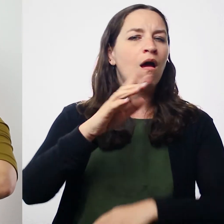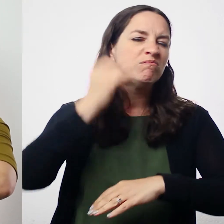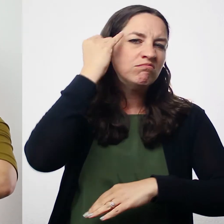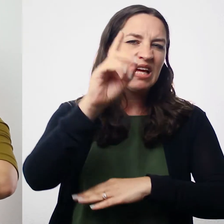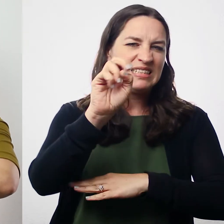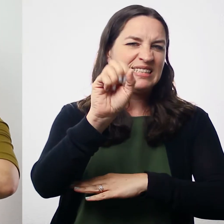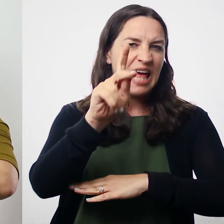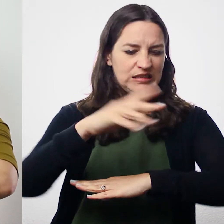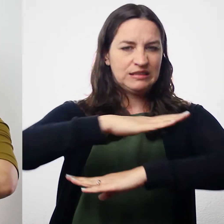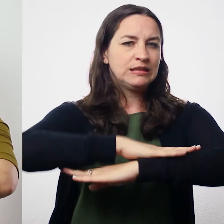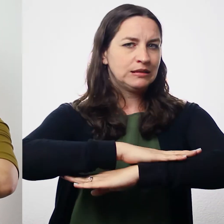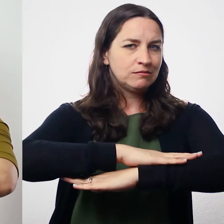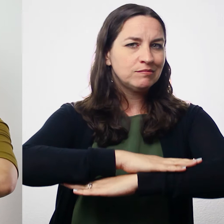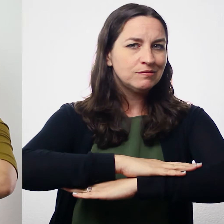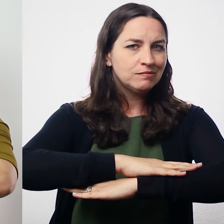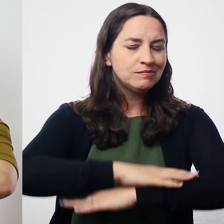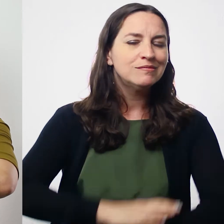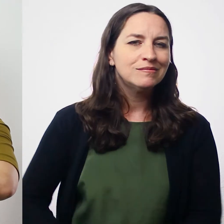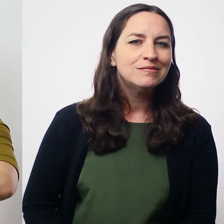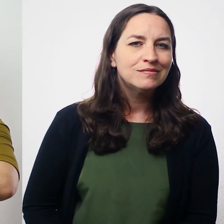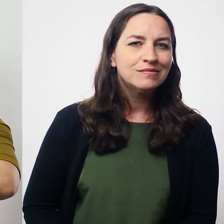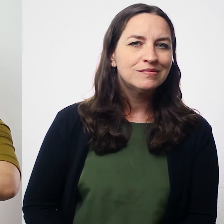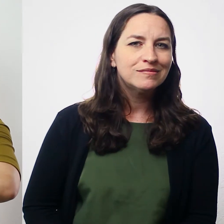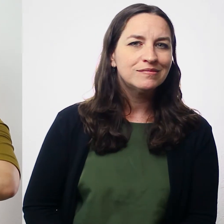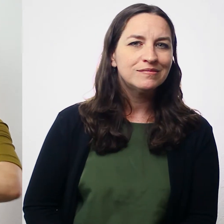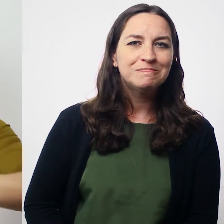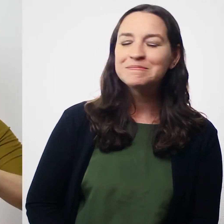So you wiggle your fingers up and down like this, pushing onto the desk so that you can